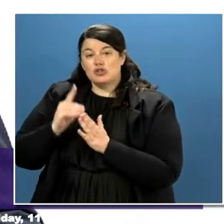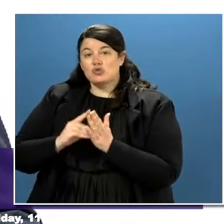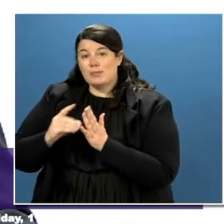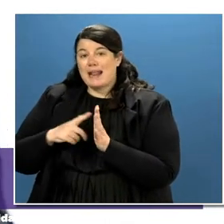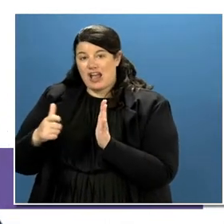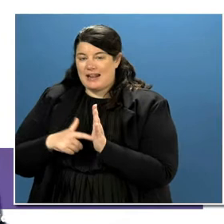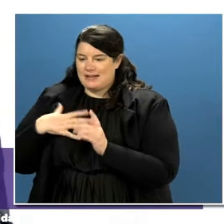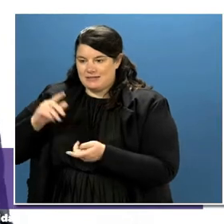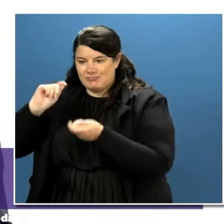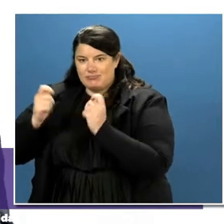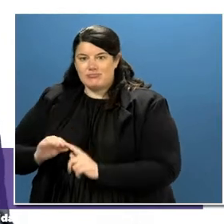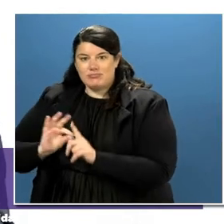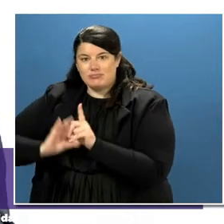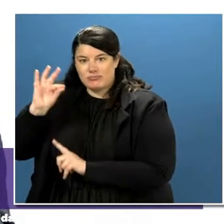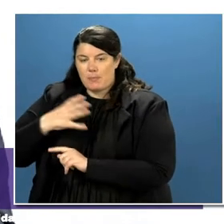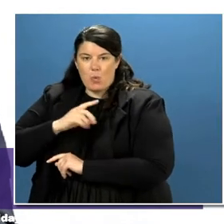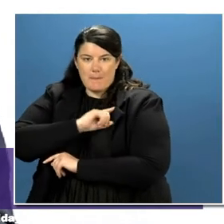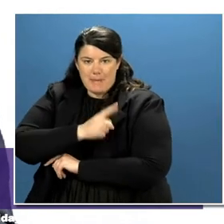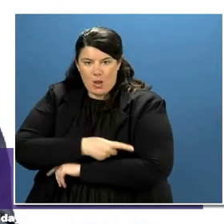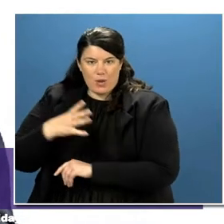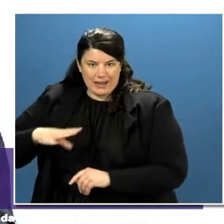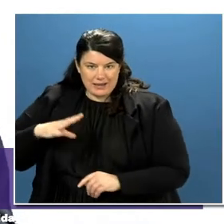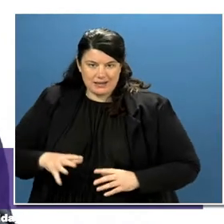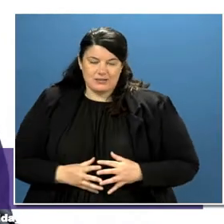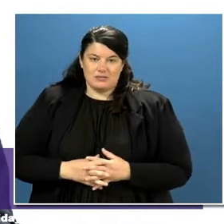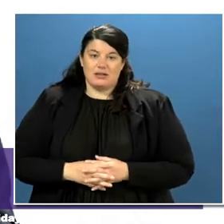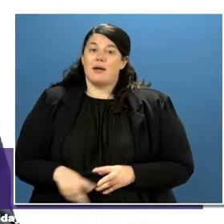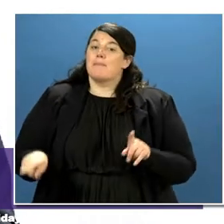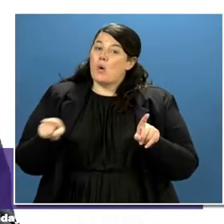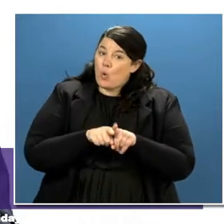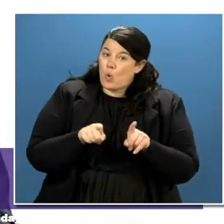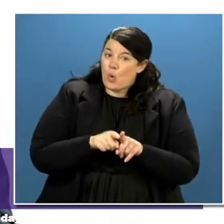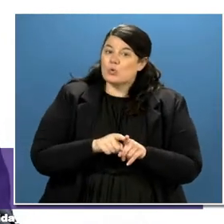place, but above all, underlying that, it needs to be appreciated that we need